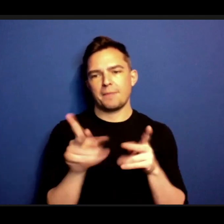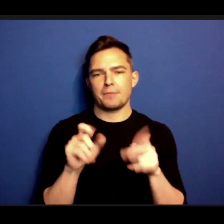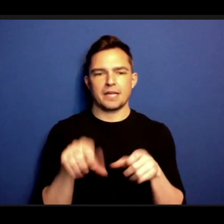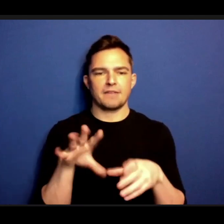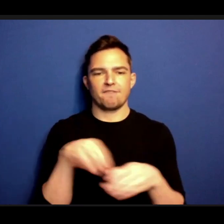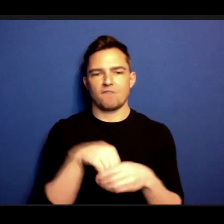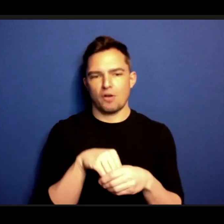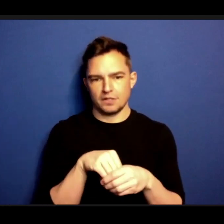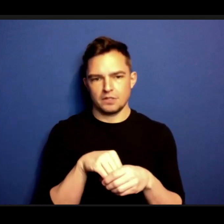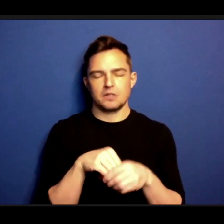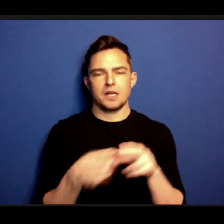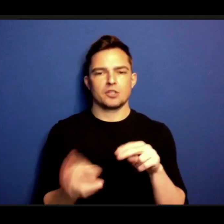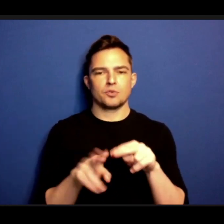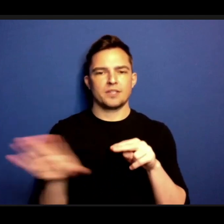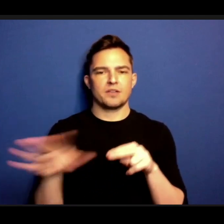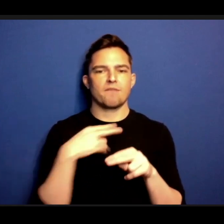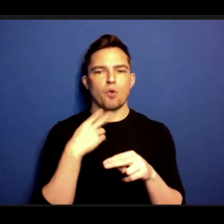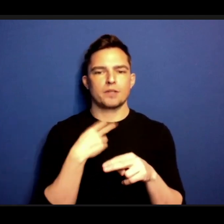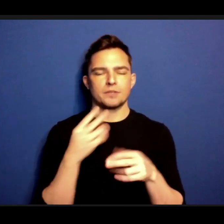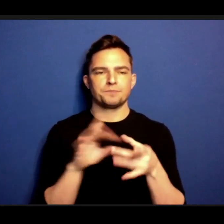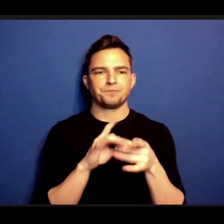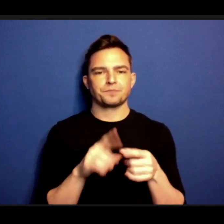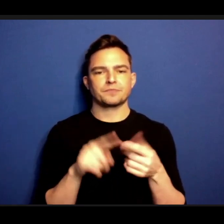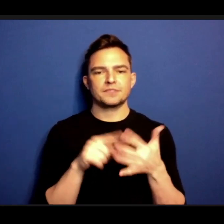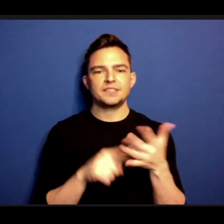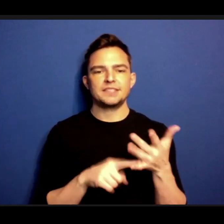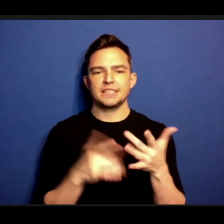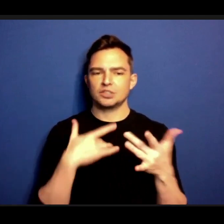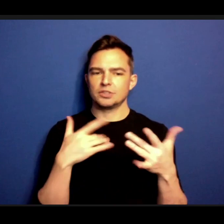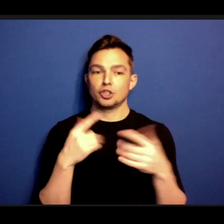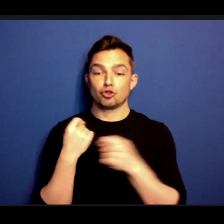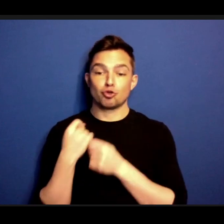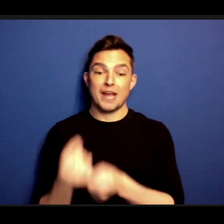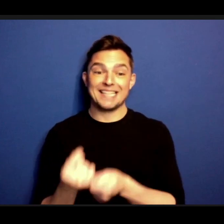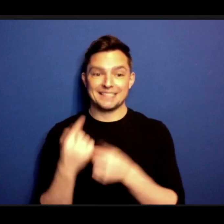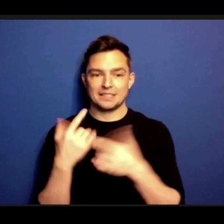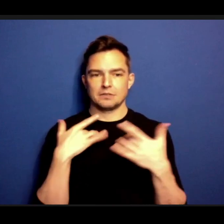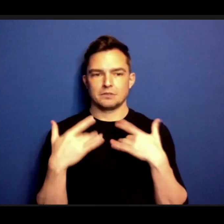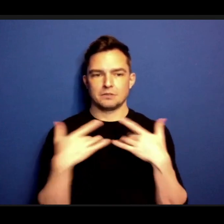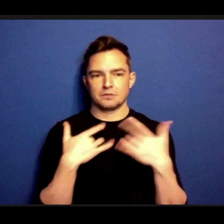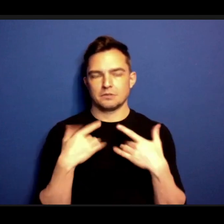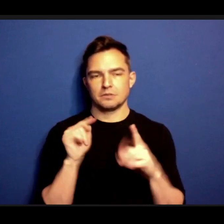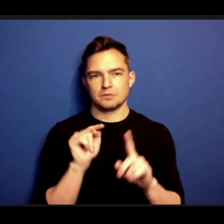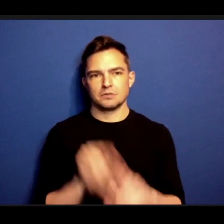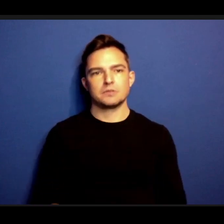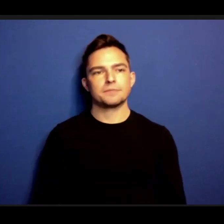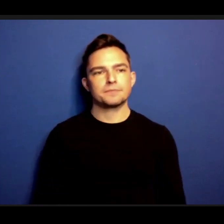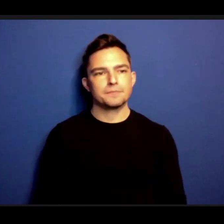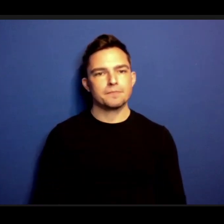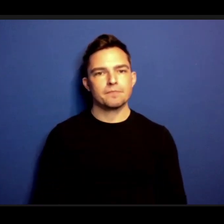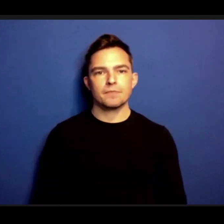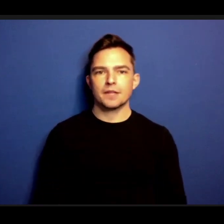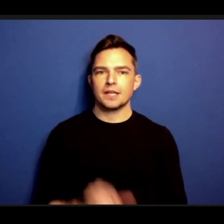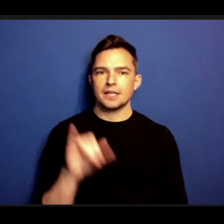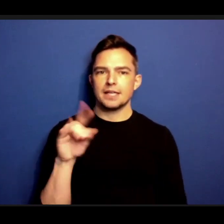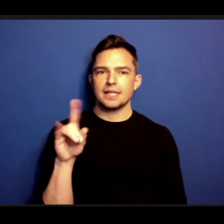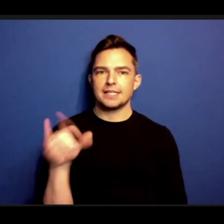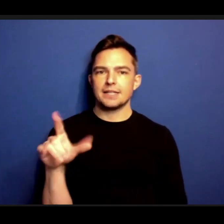and to raise their voice around these concerning trends. Thank you so much, Ciann. I see that there's